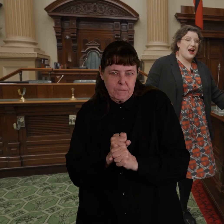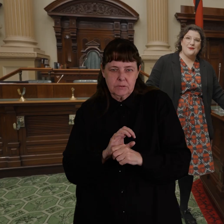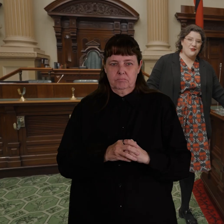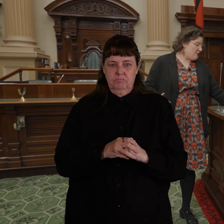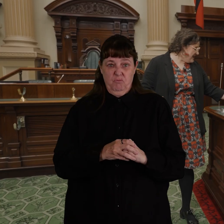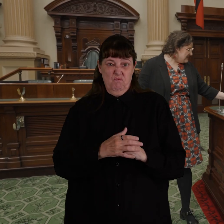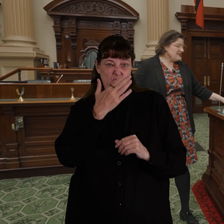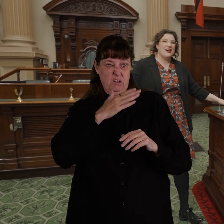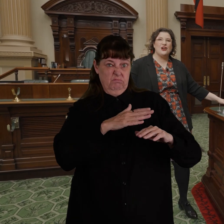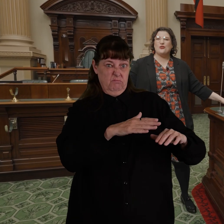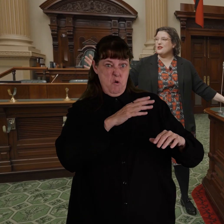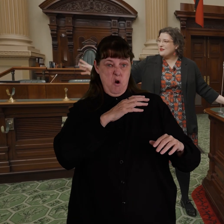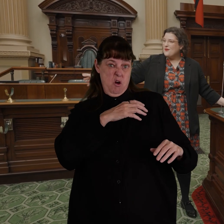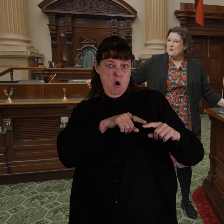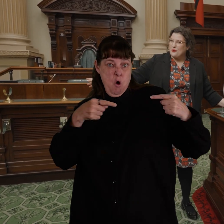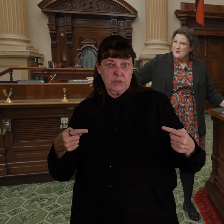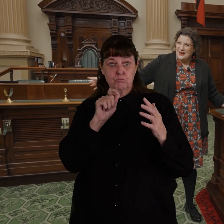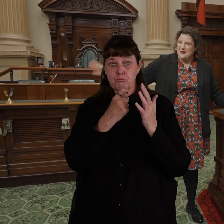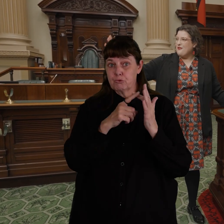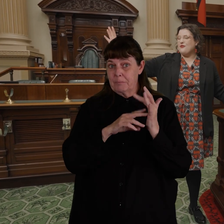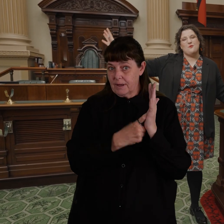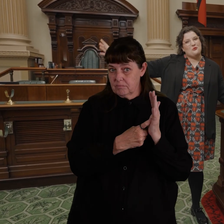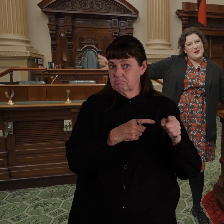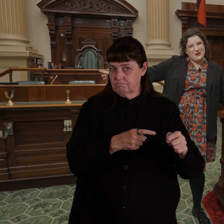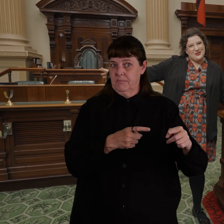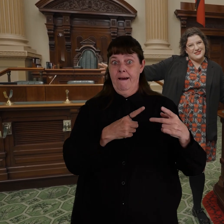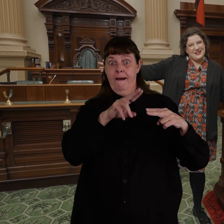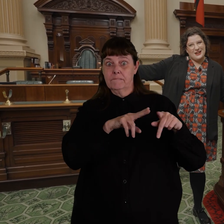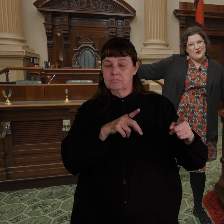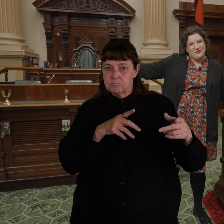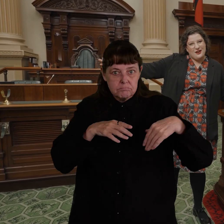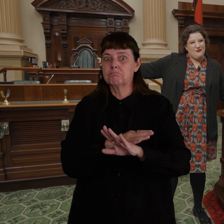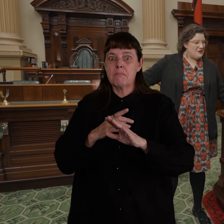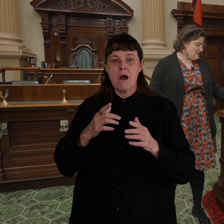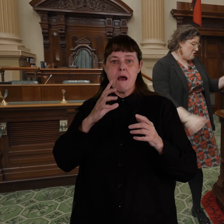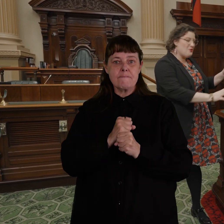Right up the front, across from the Premier (if the Premier is the leader of the government),